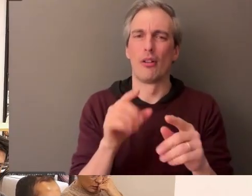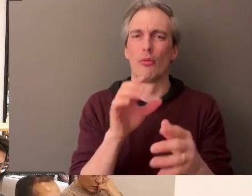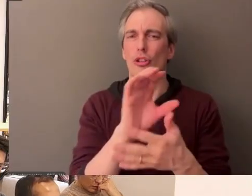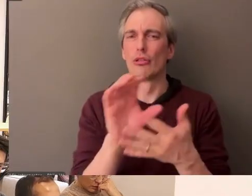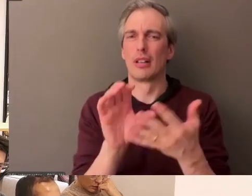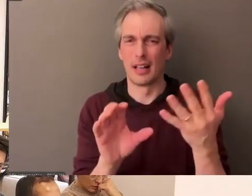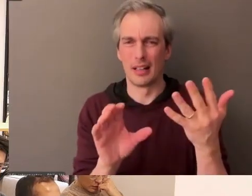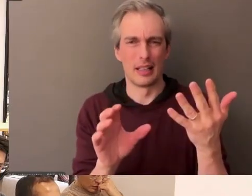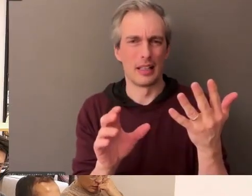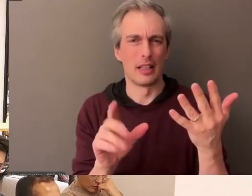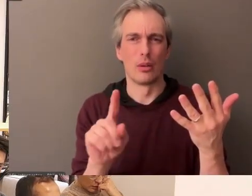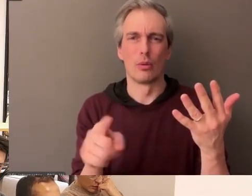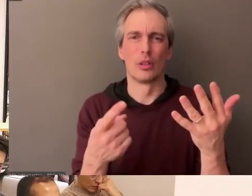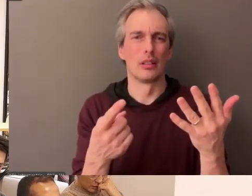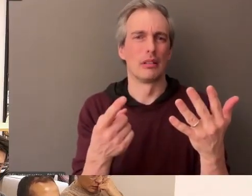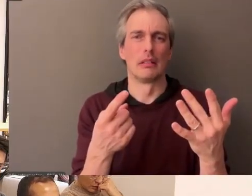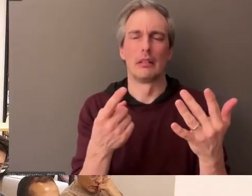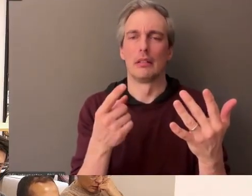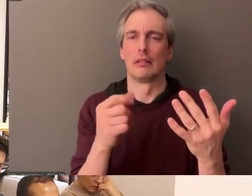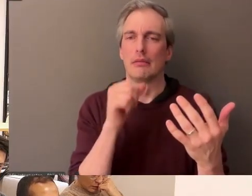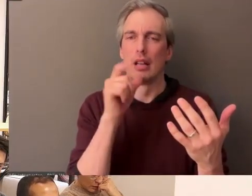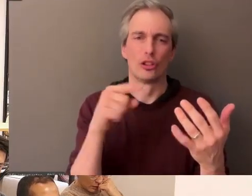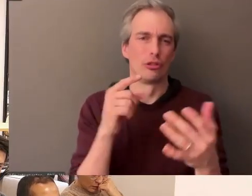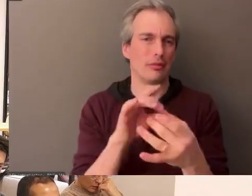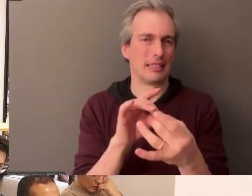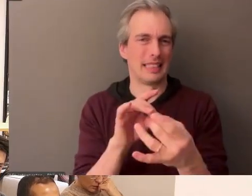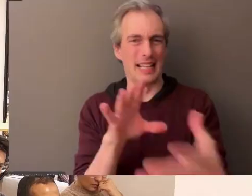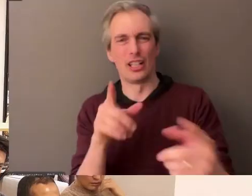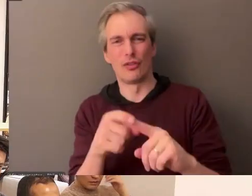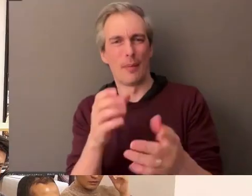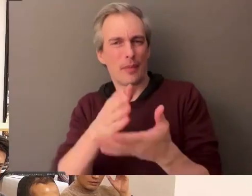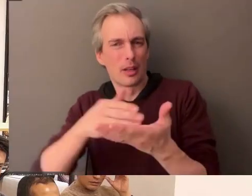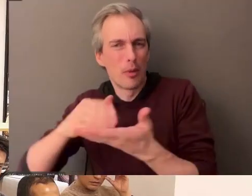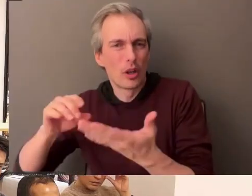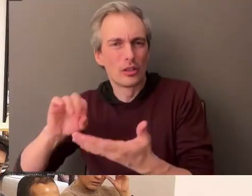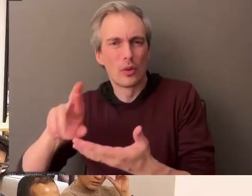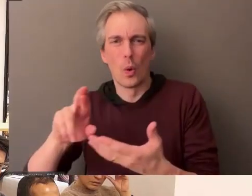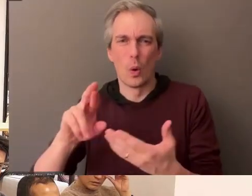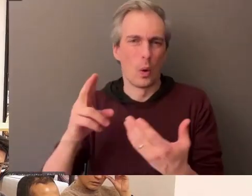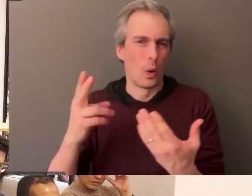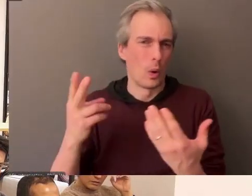And the acceptance criteria further evolves when there's customization